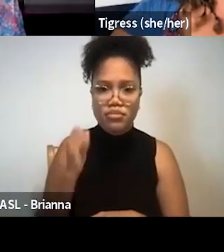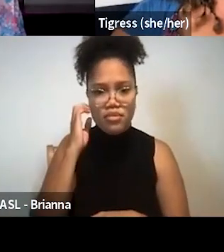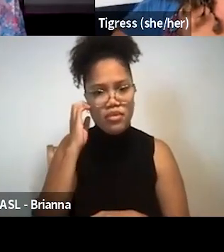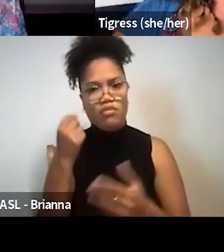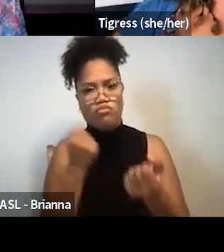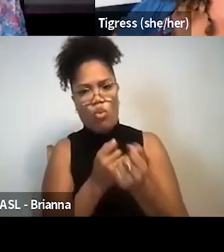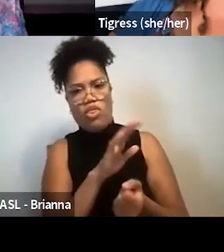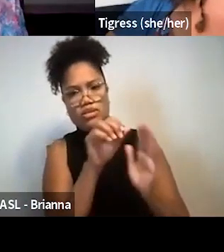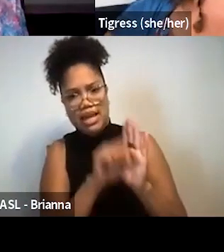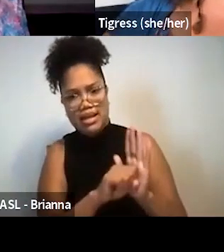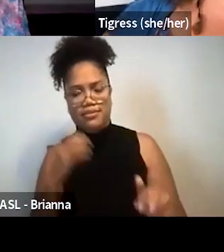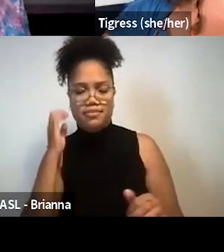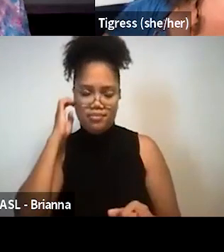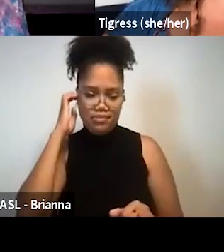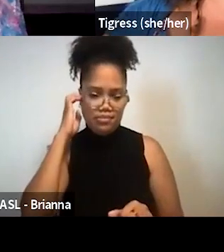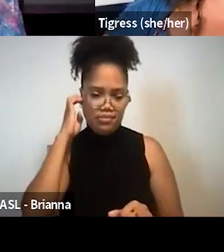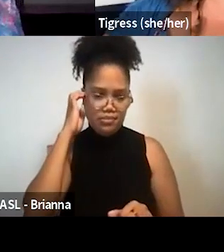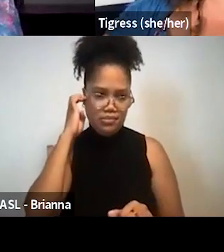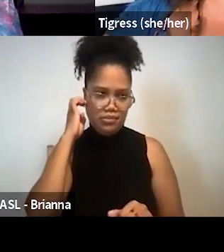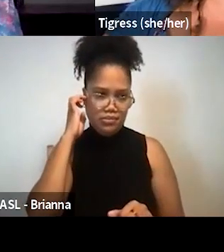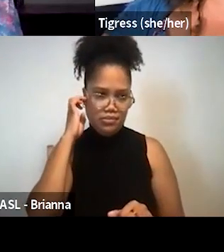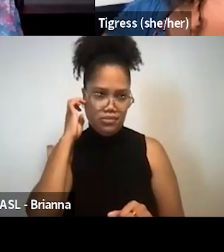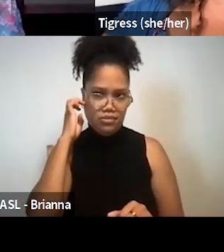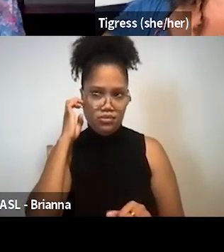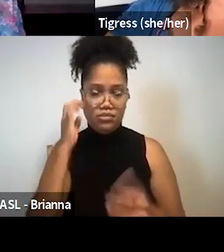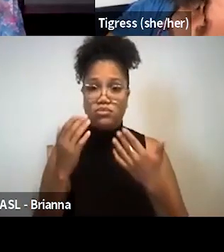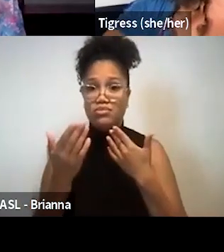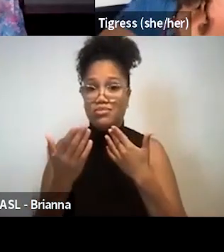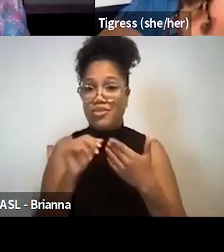And, you know, although there is not a federal law protecting